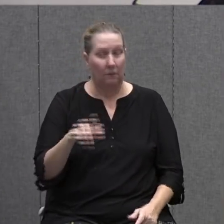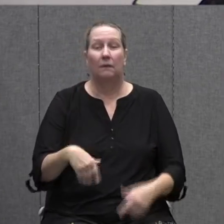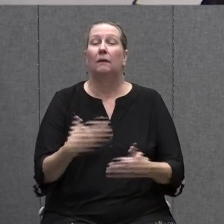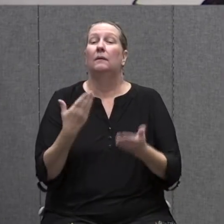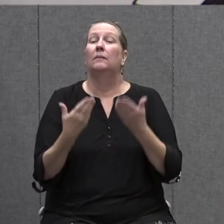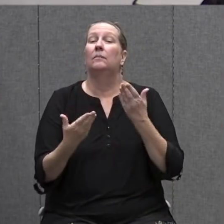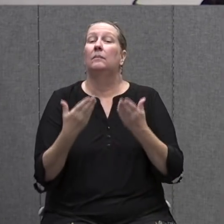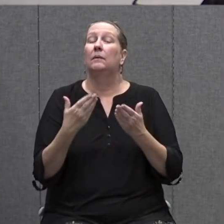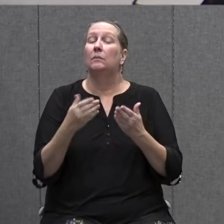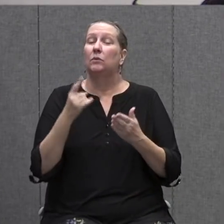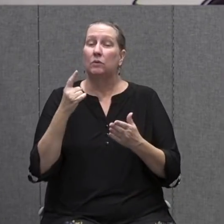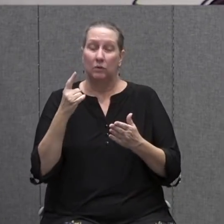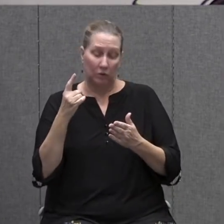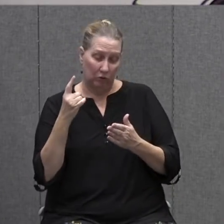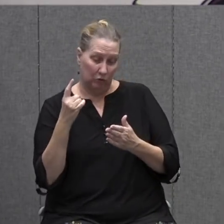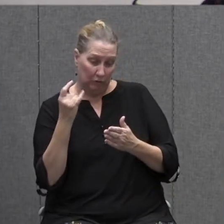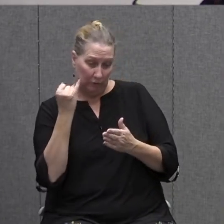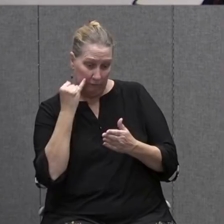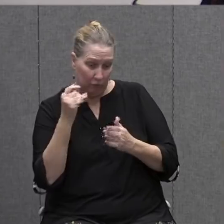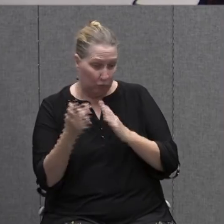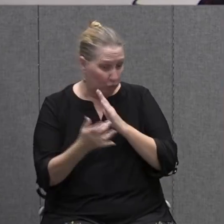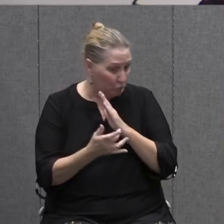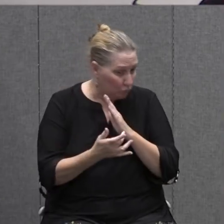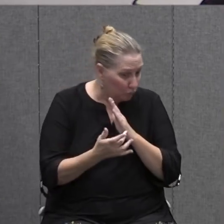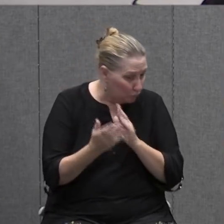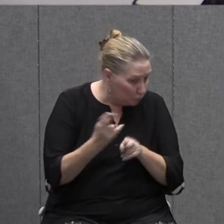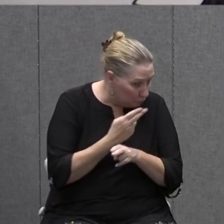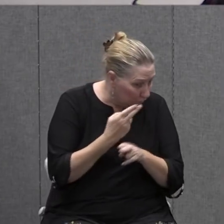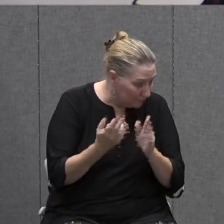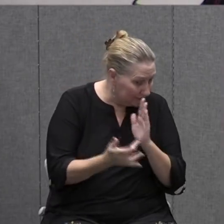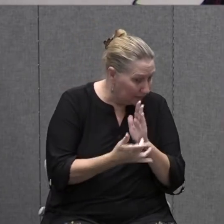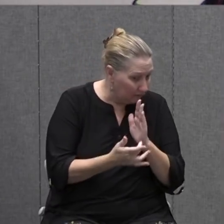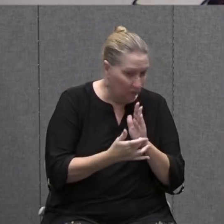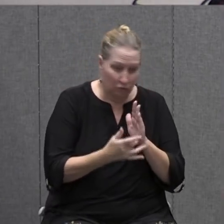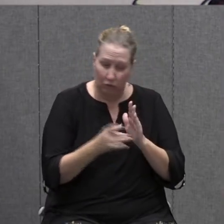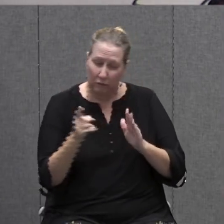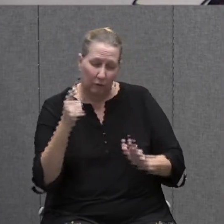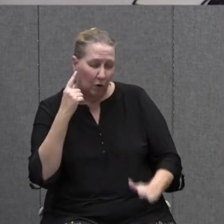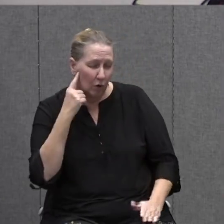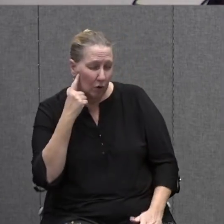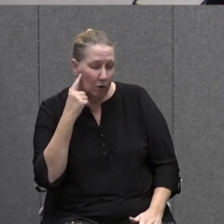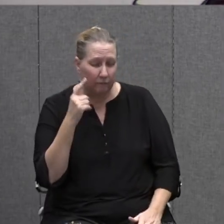you've heard of the word resolution and the sizes of pixels and how clear images are.